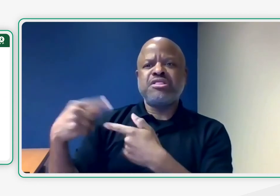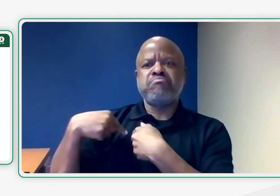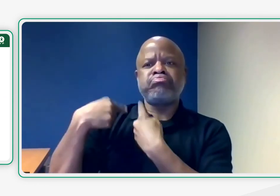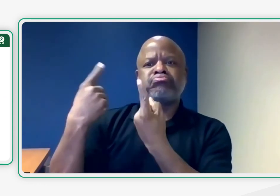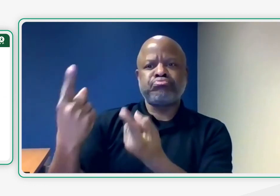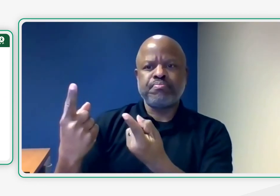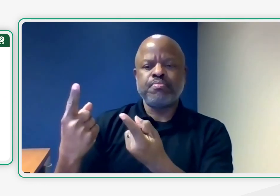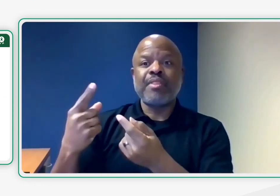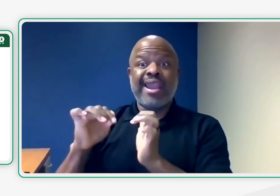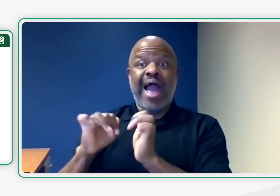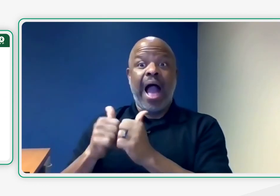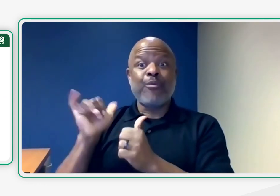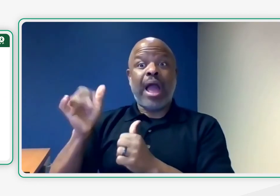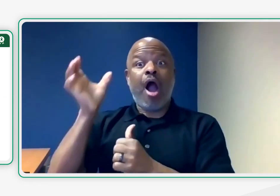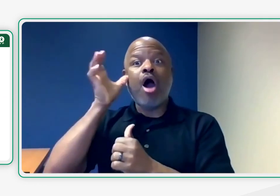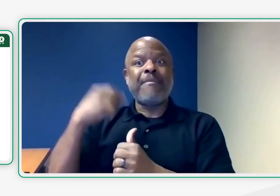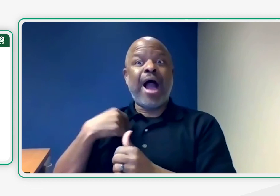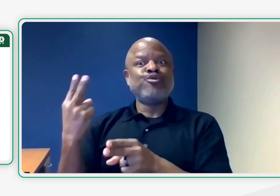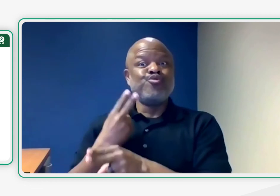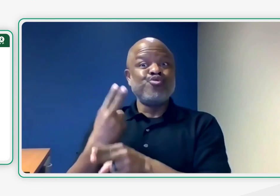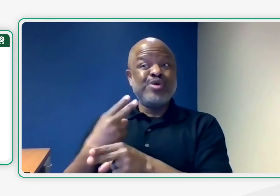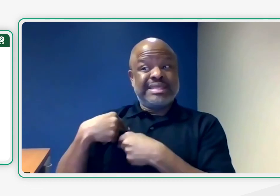recapping what we have learned so far in the last 3-4 weeks.